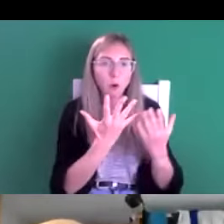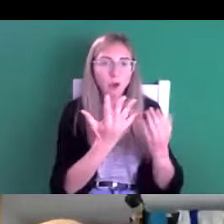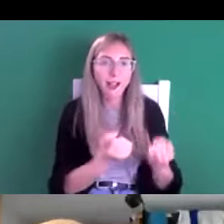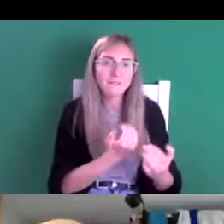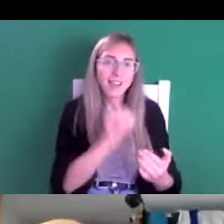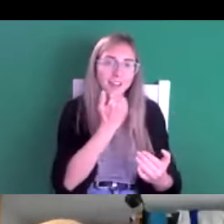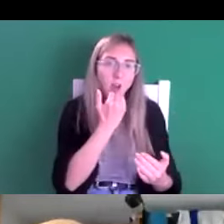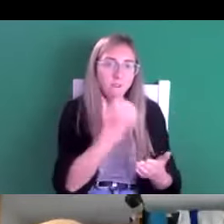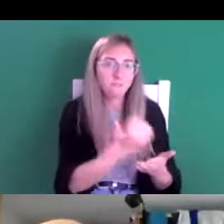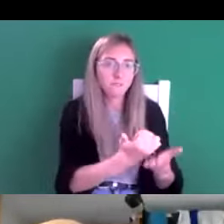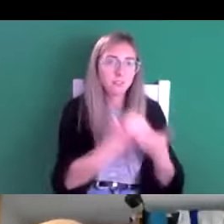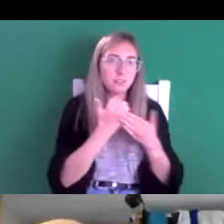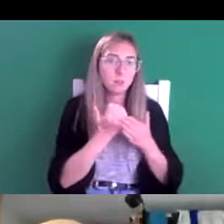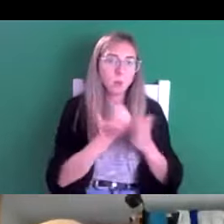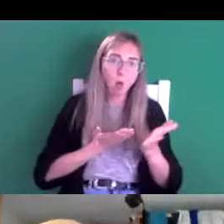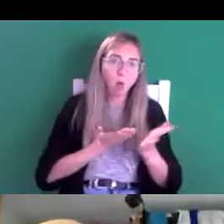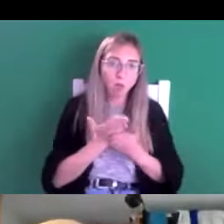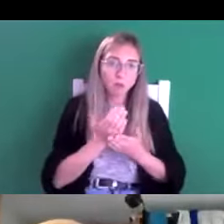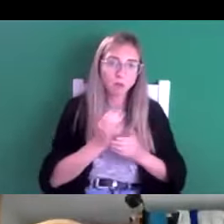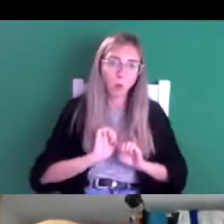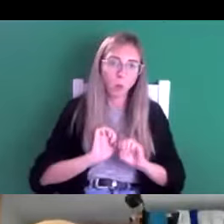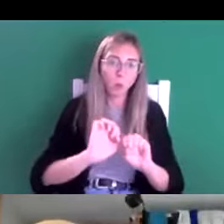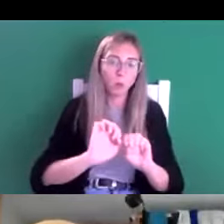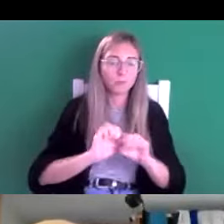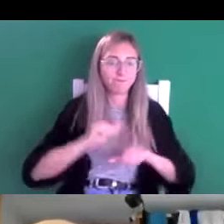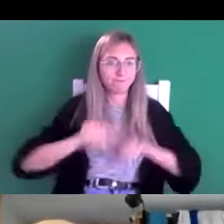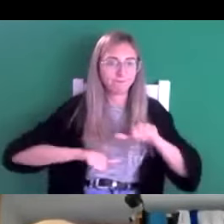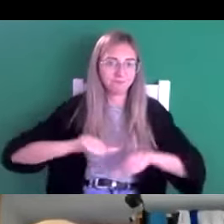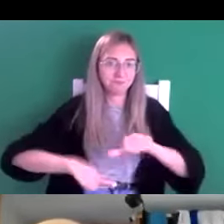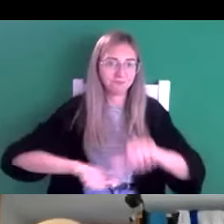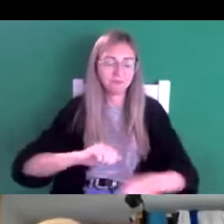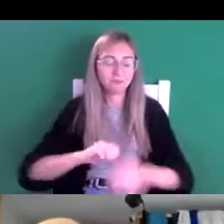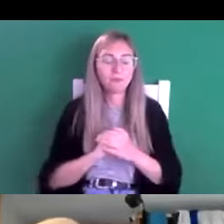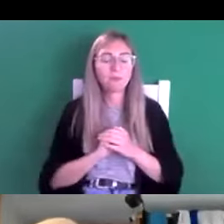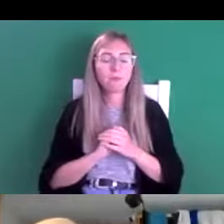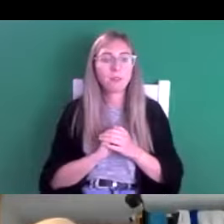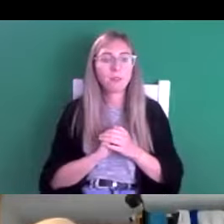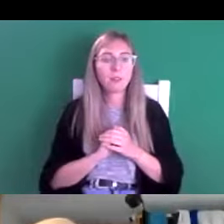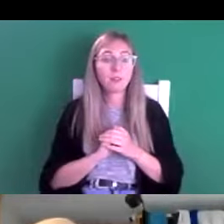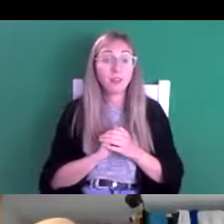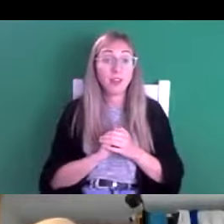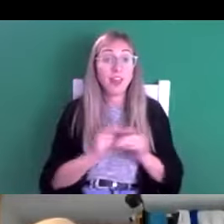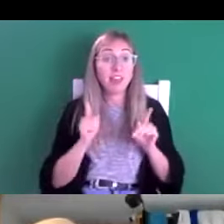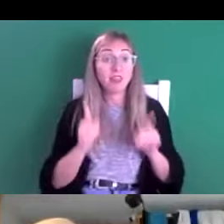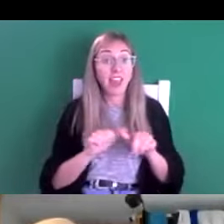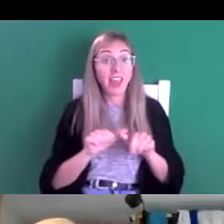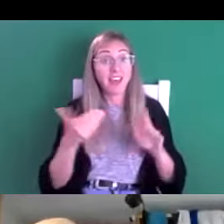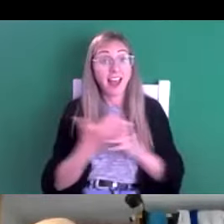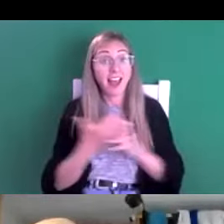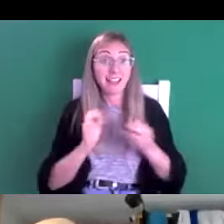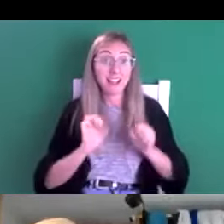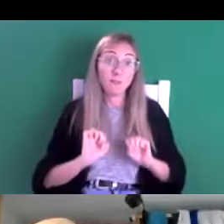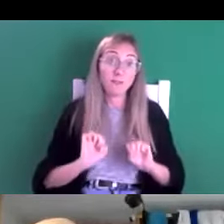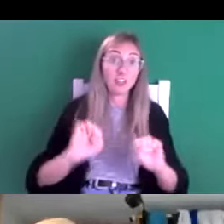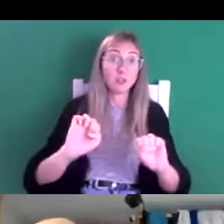do your intervention and then the access for your event then i think that's a discussion between